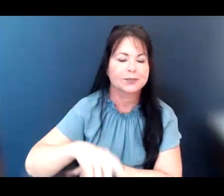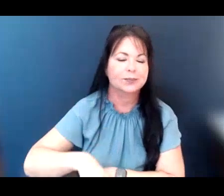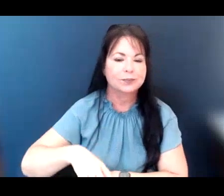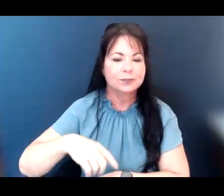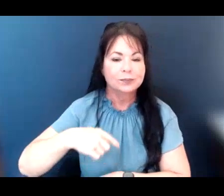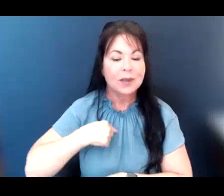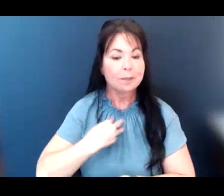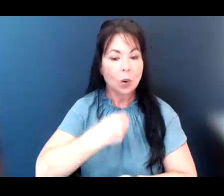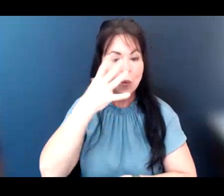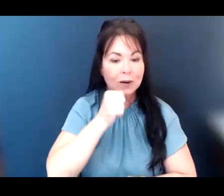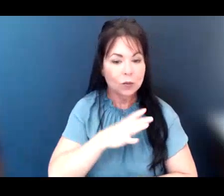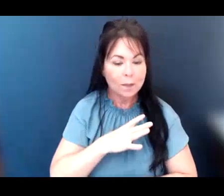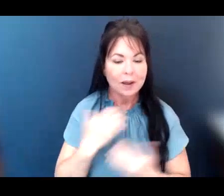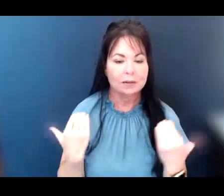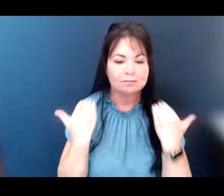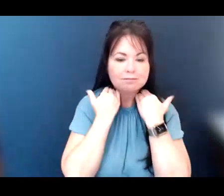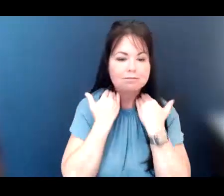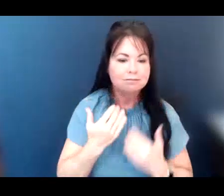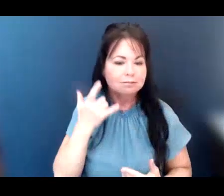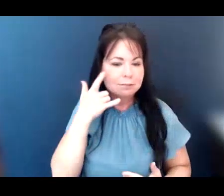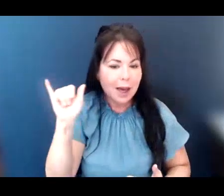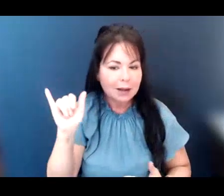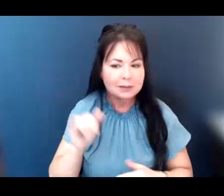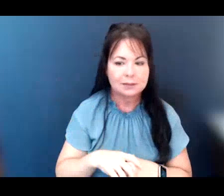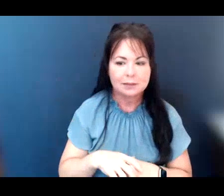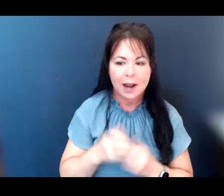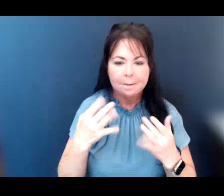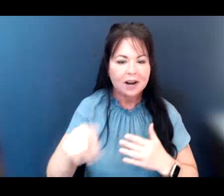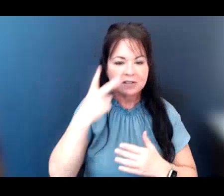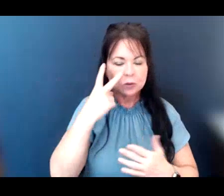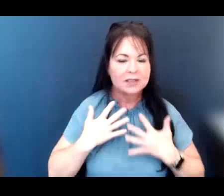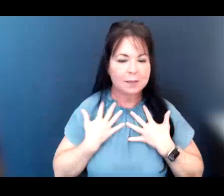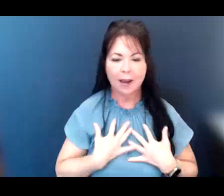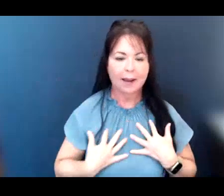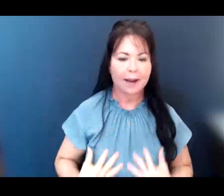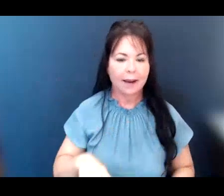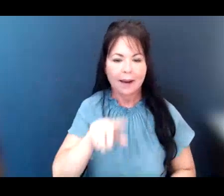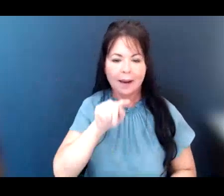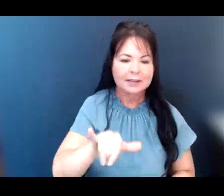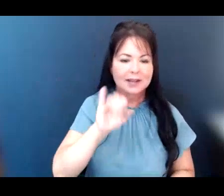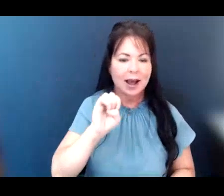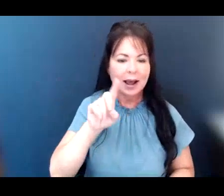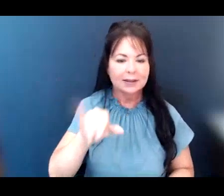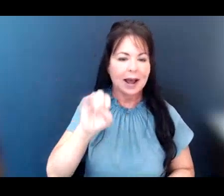I'm wearing my-- I'm sure many of you recognize my tie-dye sweatshirt. It's kind of a staple. And also looking forward to chatting